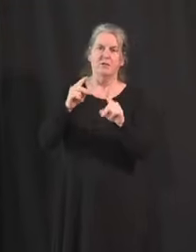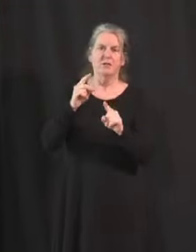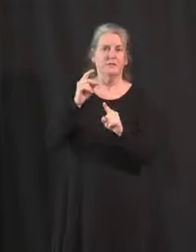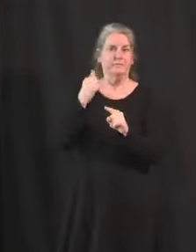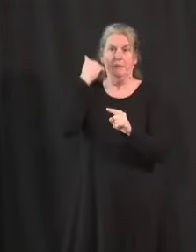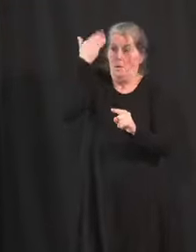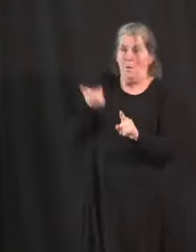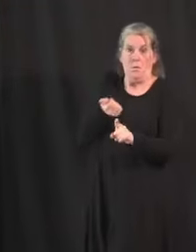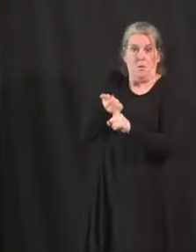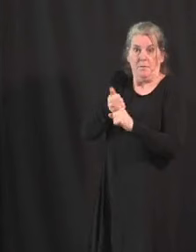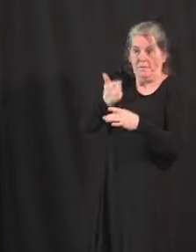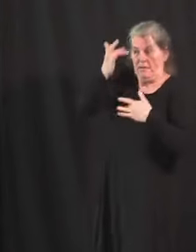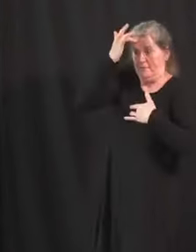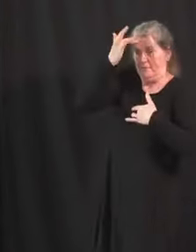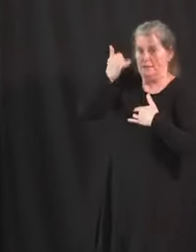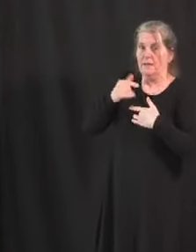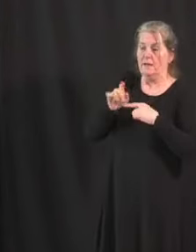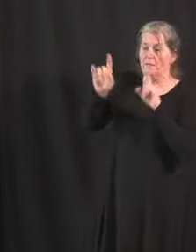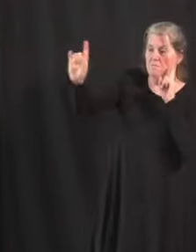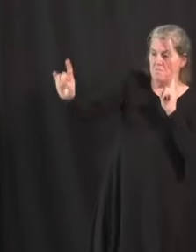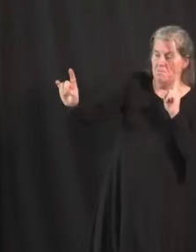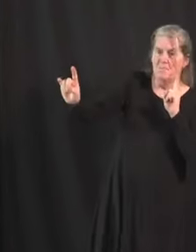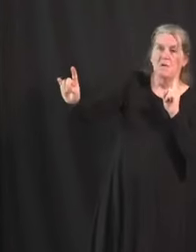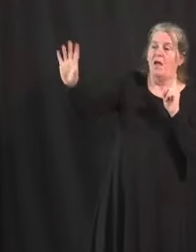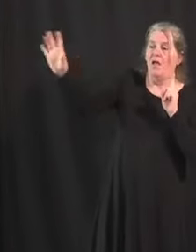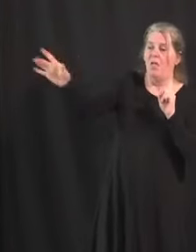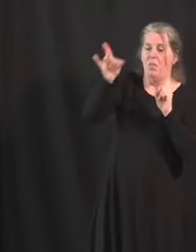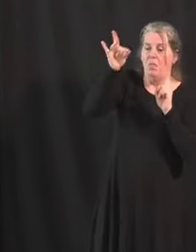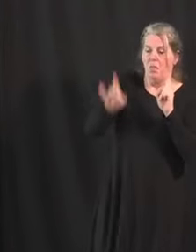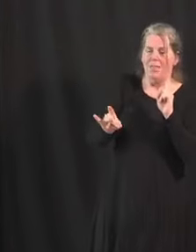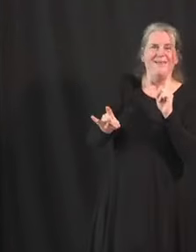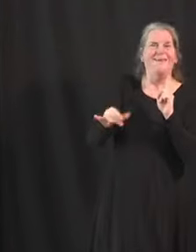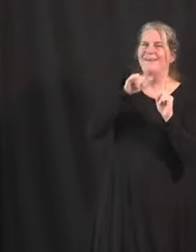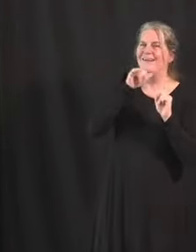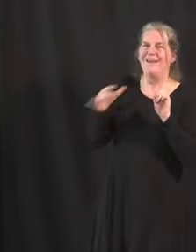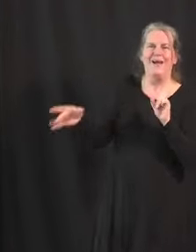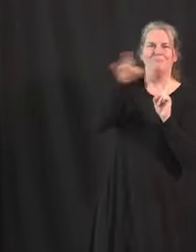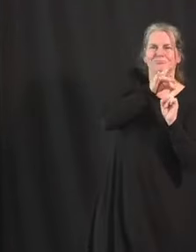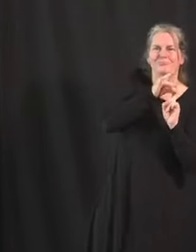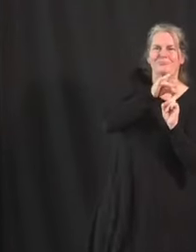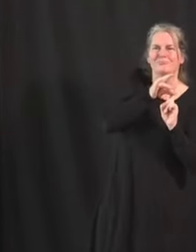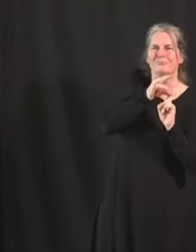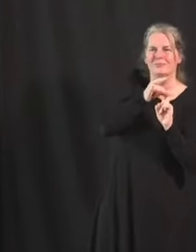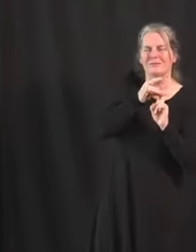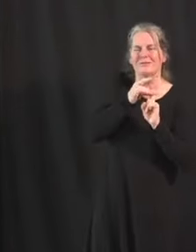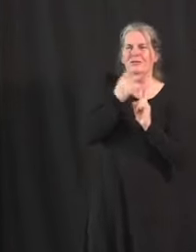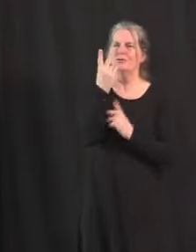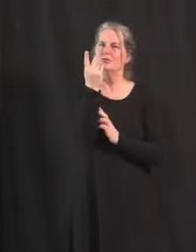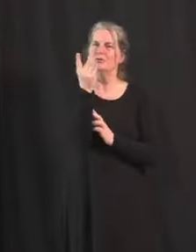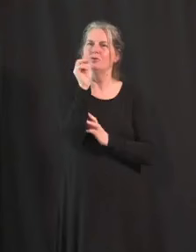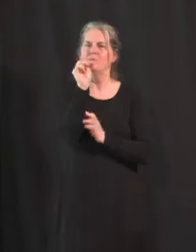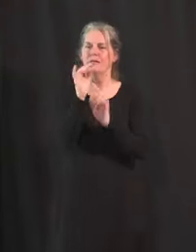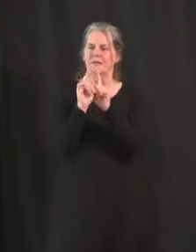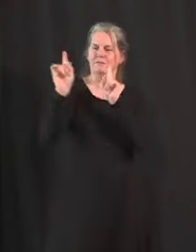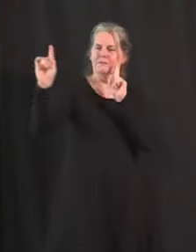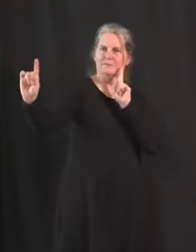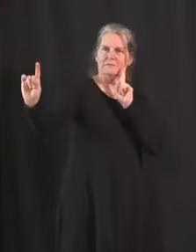WITH COVID THERE'S LITTLE CHANCE FOR THE VIRUS TO SPREAD TO OTHERS. THAT MEANS KEEPING 2 METRES FROM